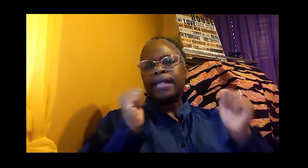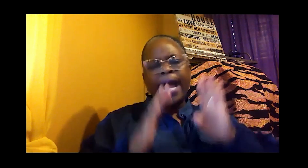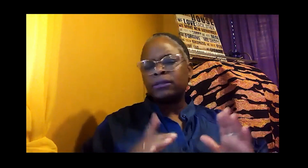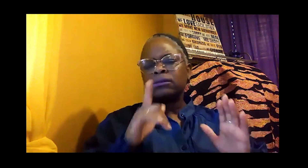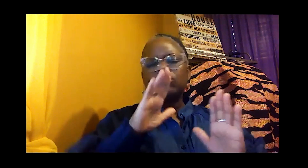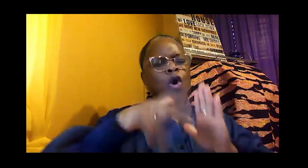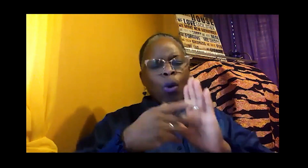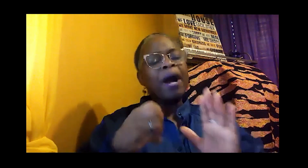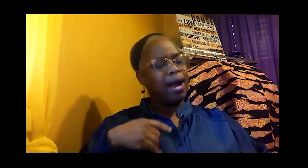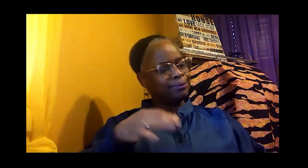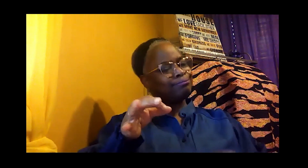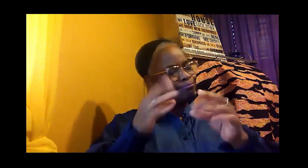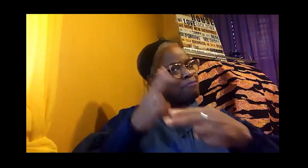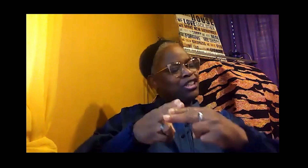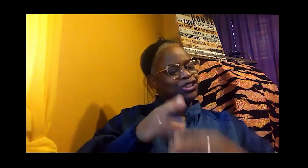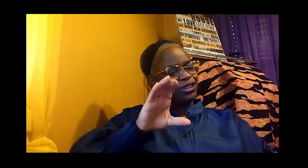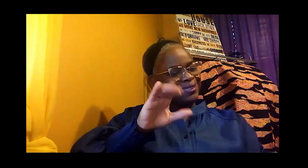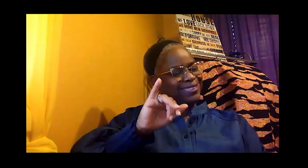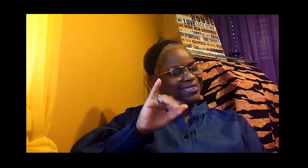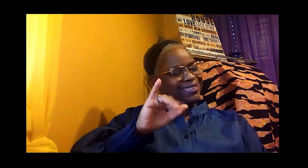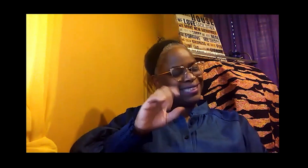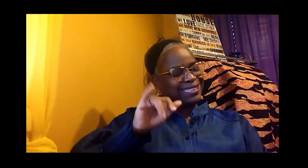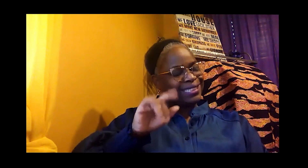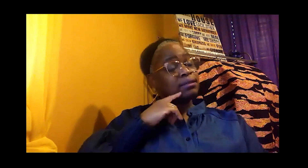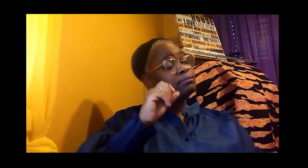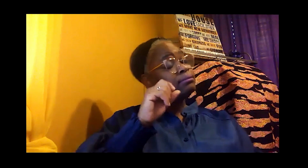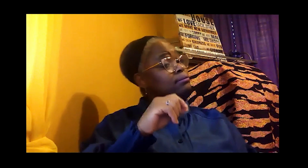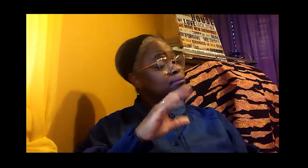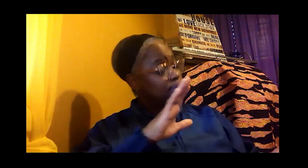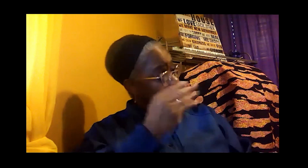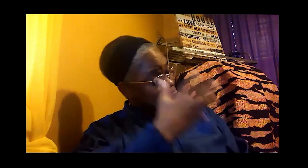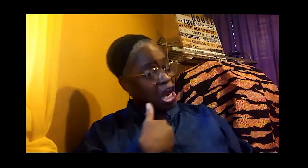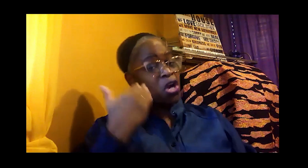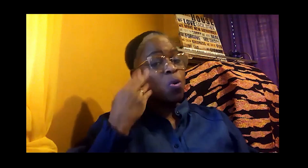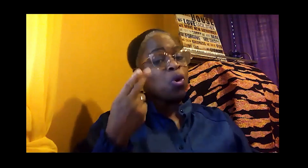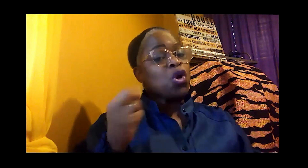Of course I stated Miss Cicely Tyson, and Tavis Smiley stated that he knew her